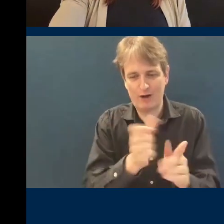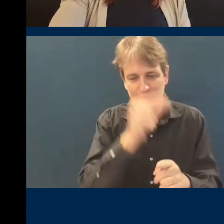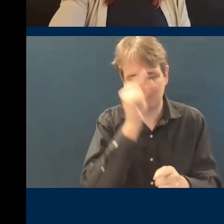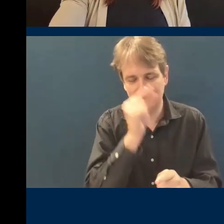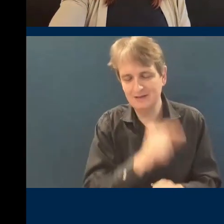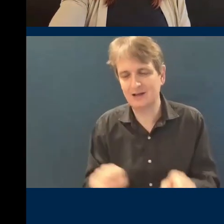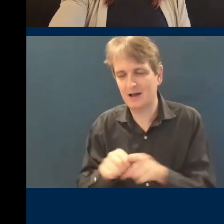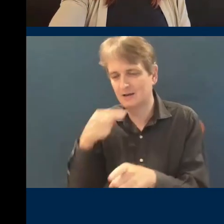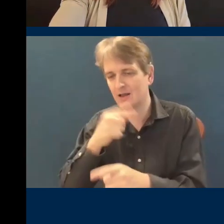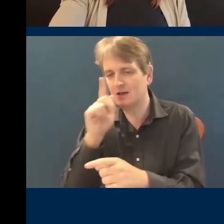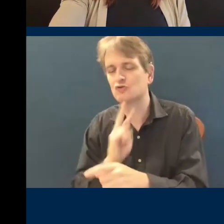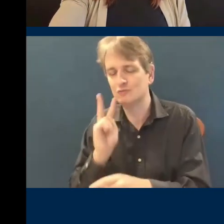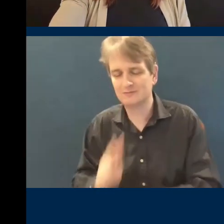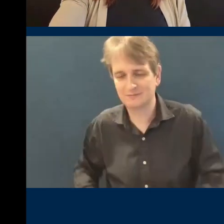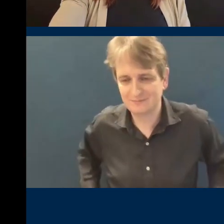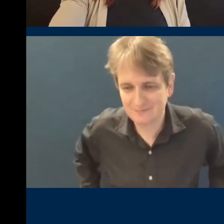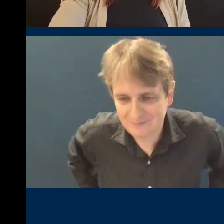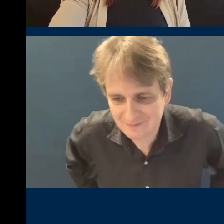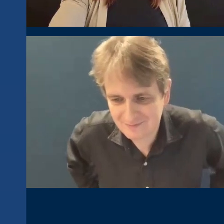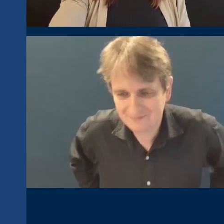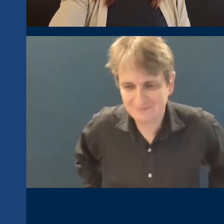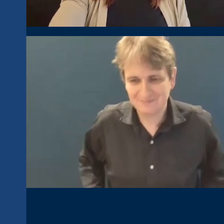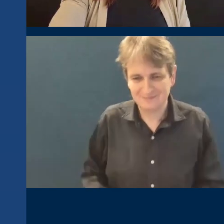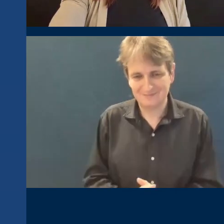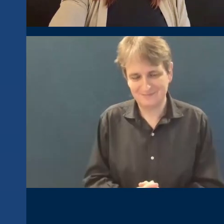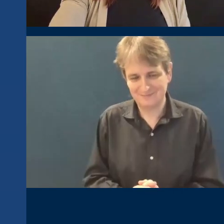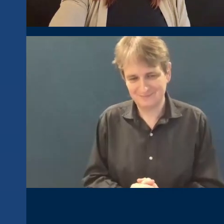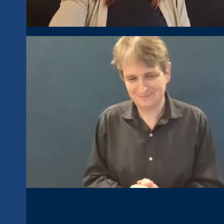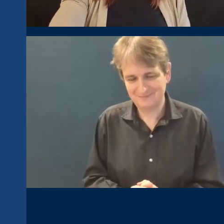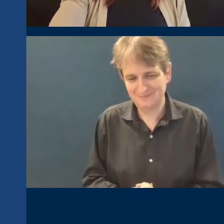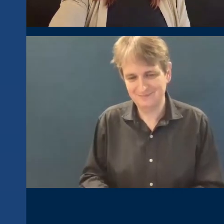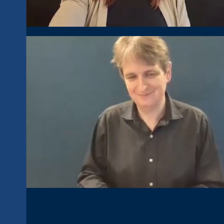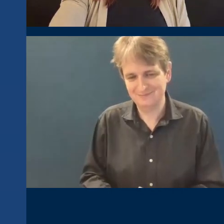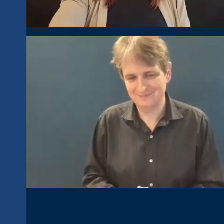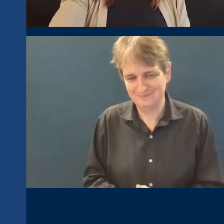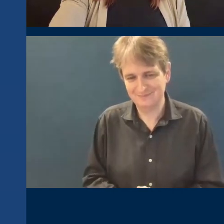I'm also married to a woman who's deaf, who is from Greece, and we have twins.